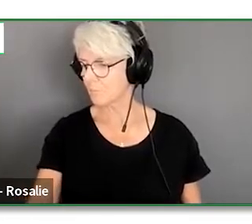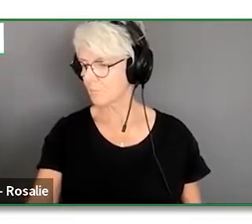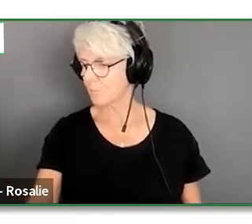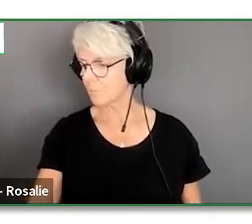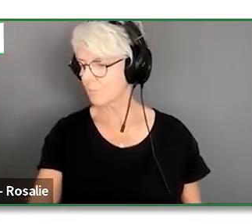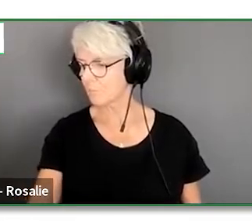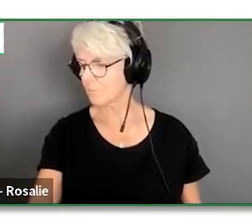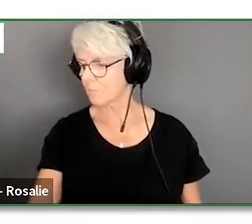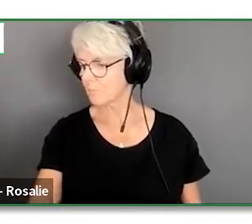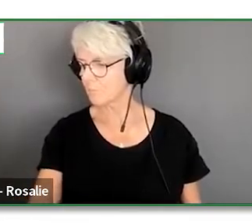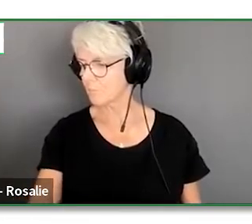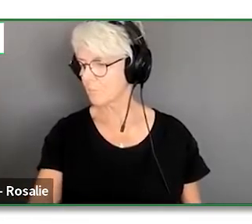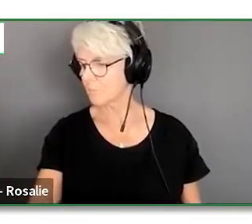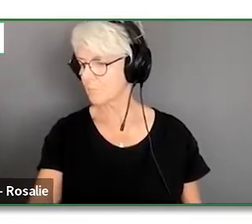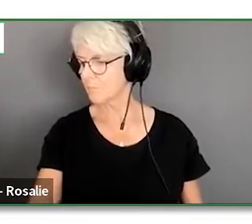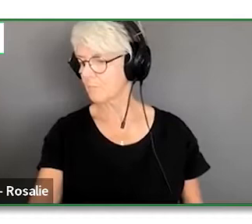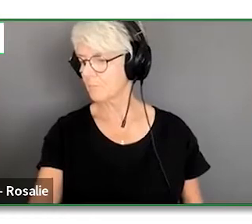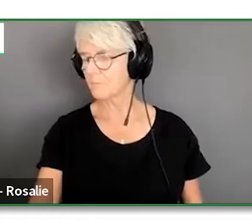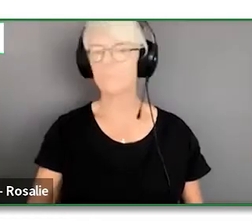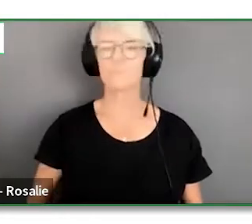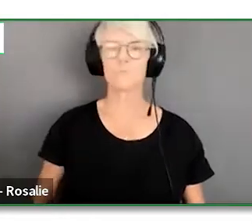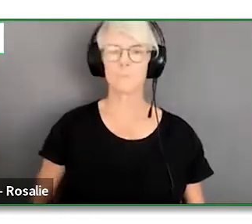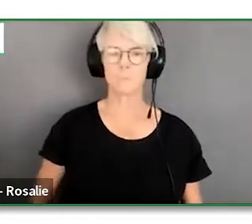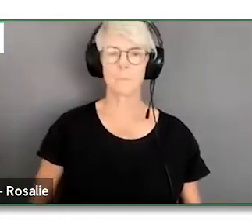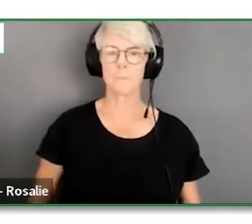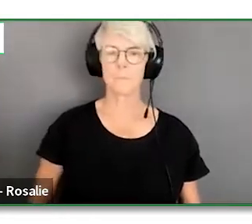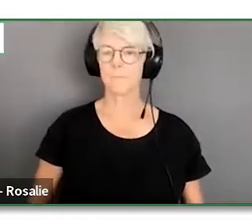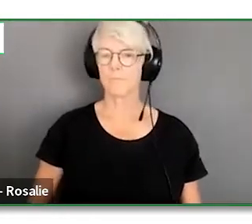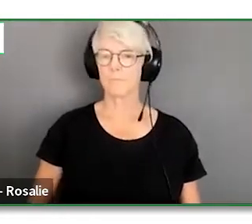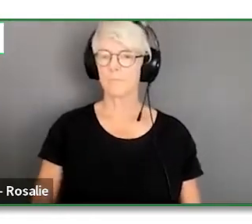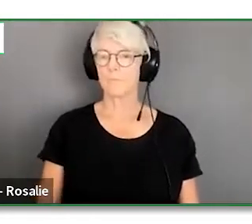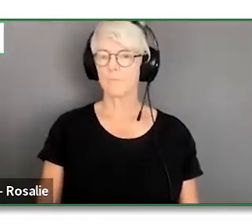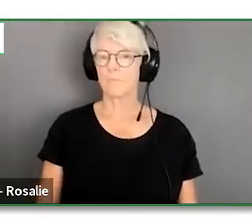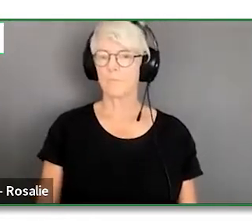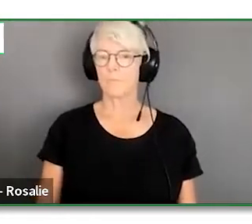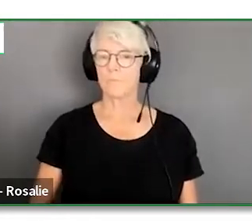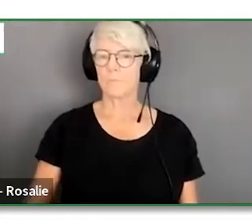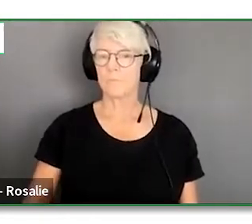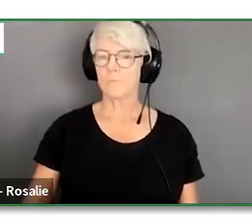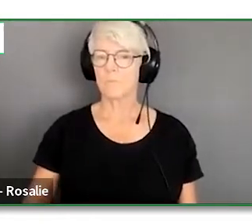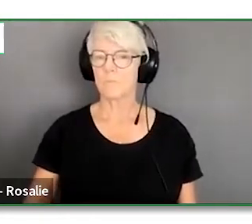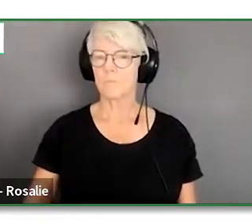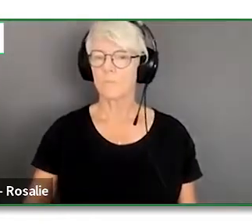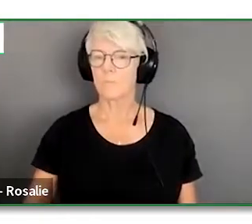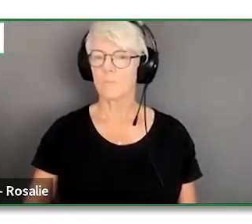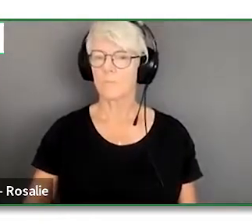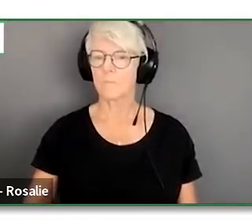have national parks as well as marine conservation areas